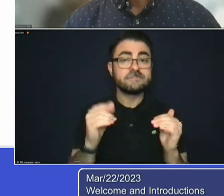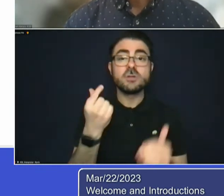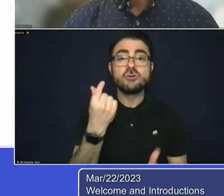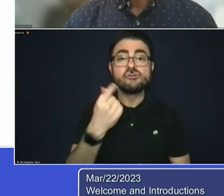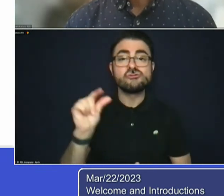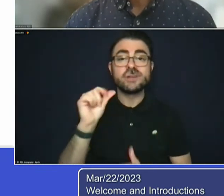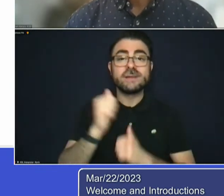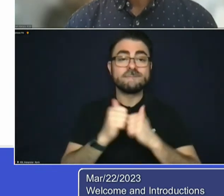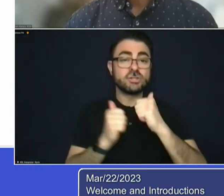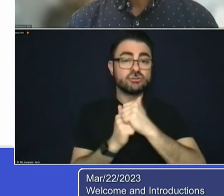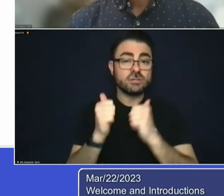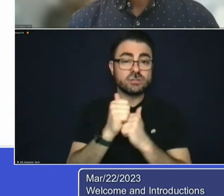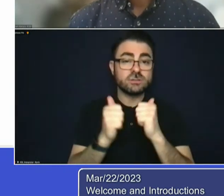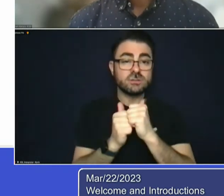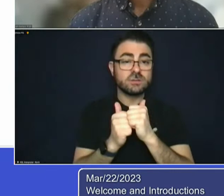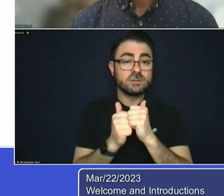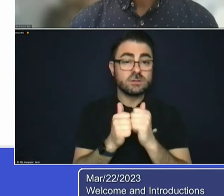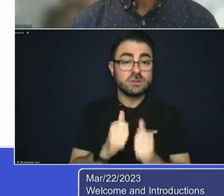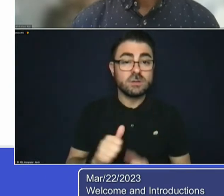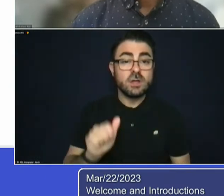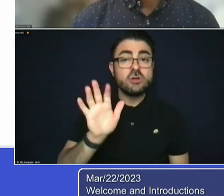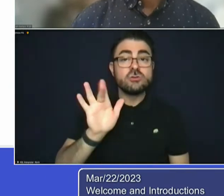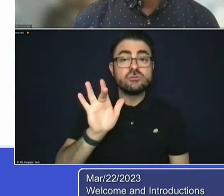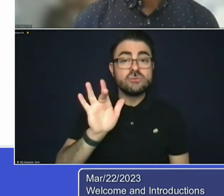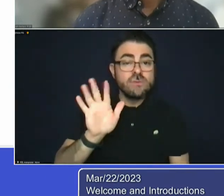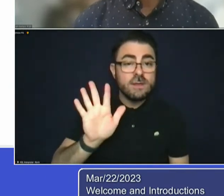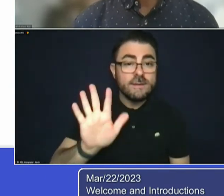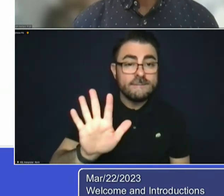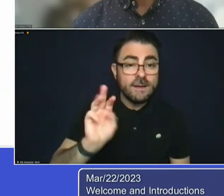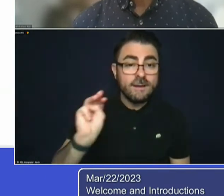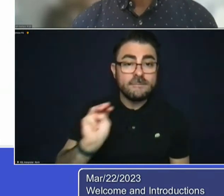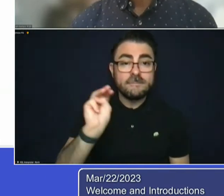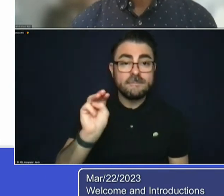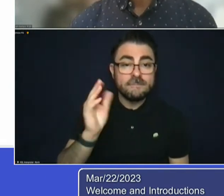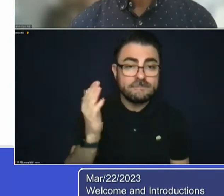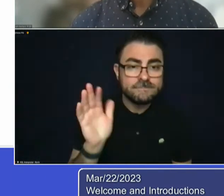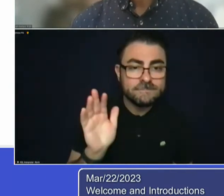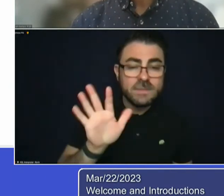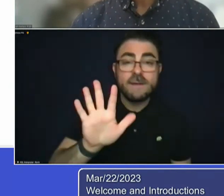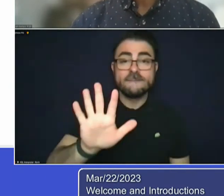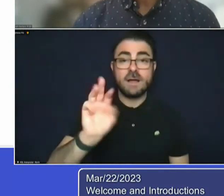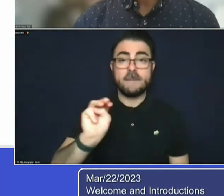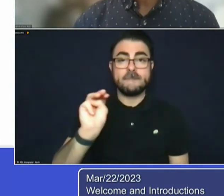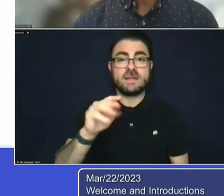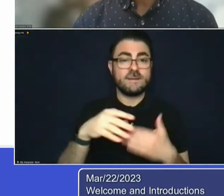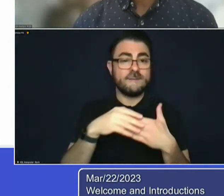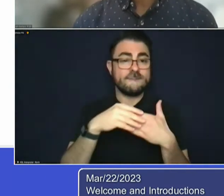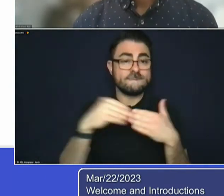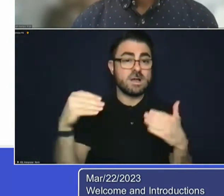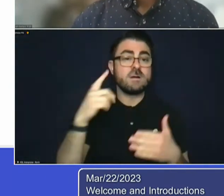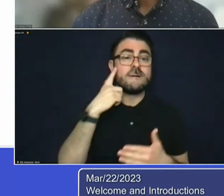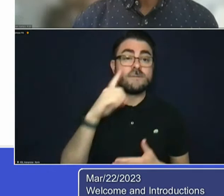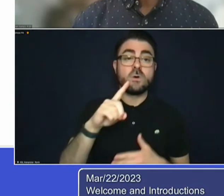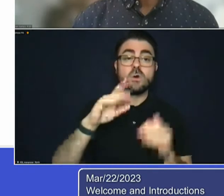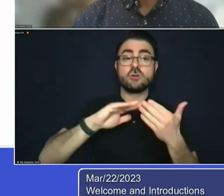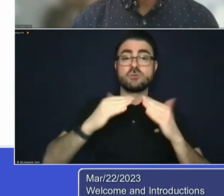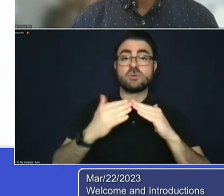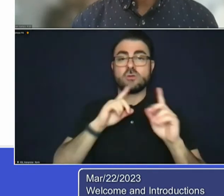NEXT INVESTMENT CATEGORY IS GREEN INFRASTRUCTURE. THERE'S 5 MILLION FOR COMMUNITY